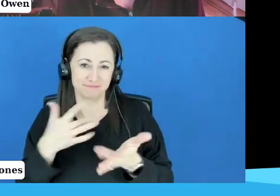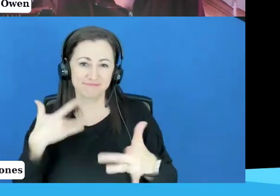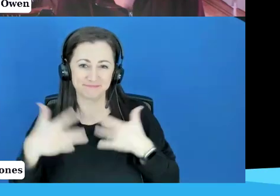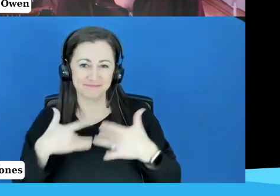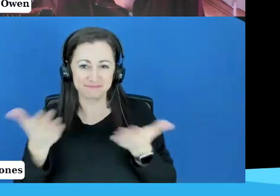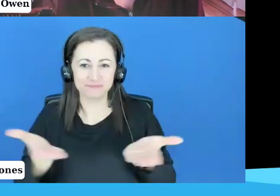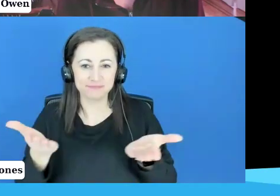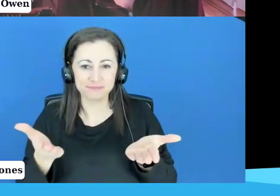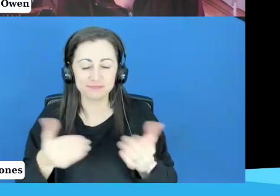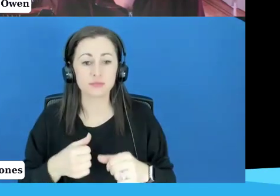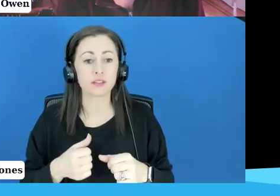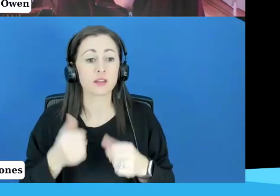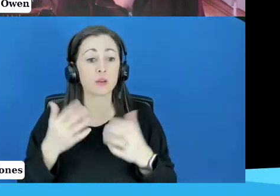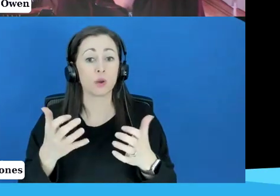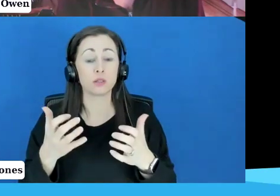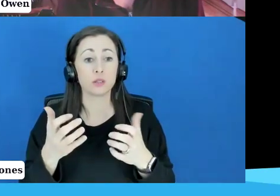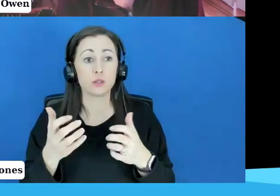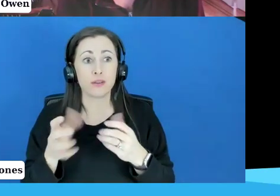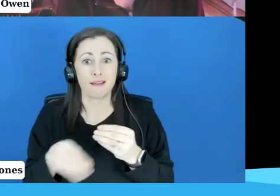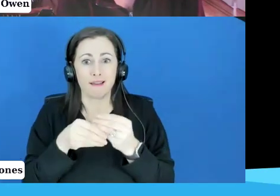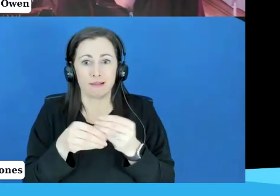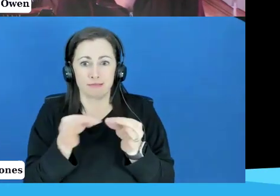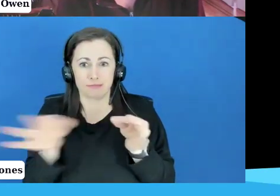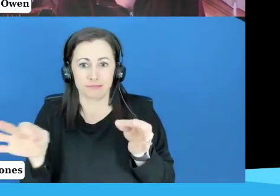I want to give a quick caveat that I am not a parent.